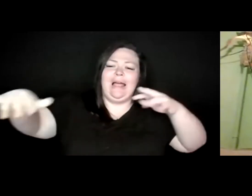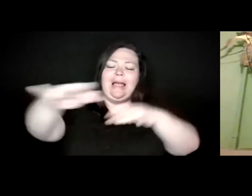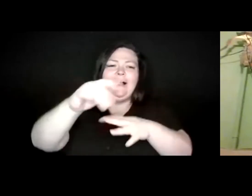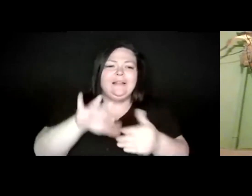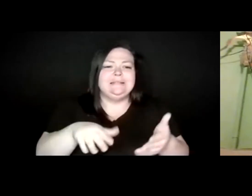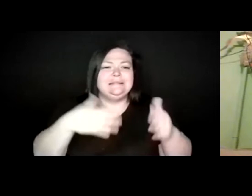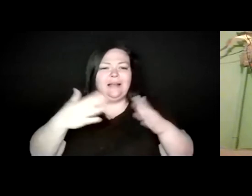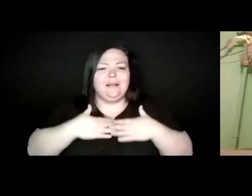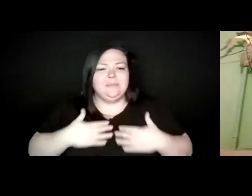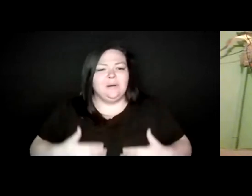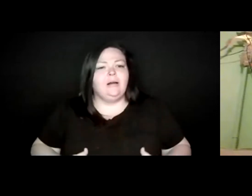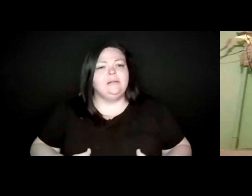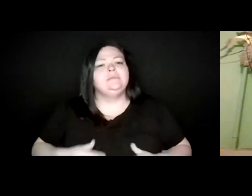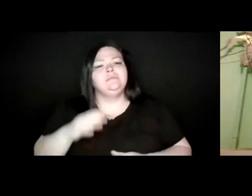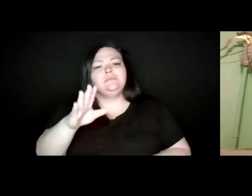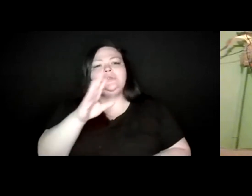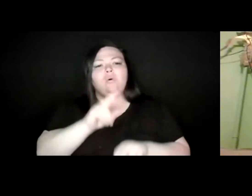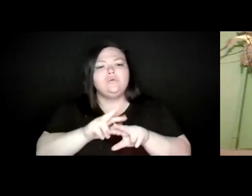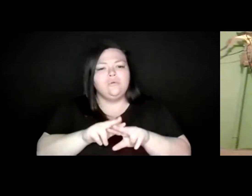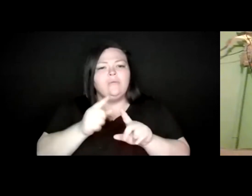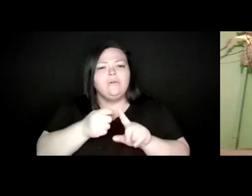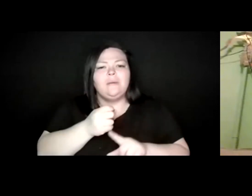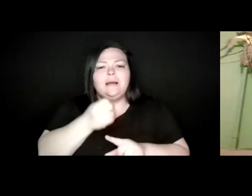body, blow the salt from my small, sightless chest